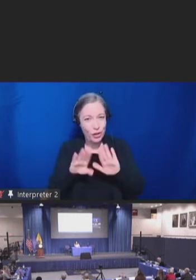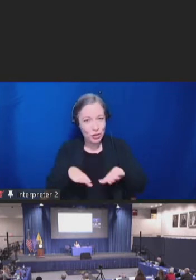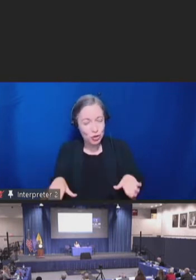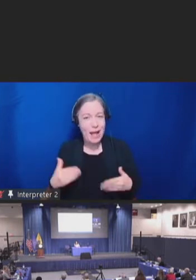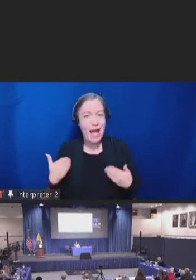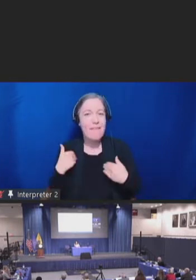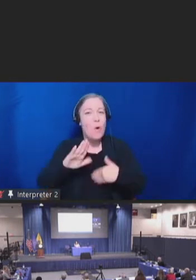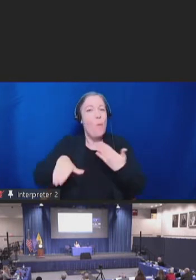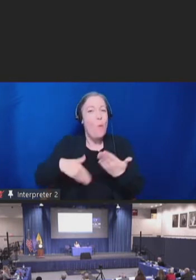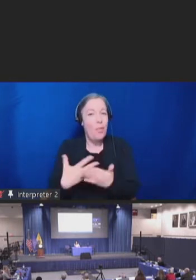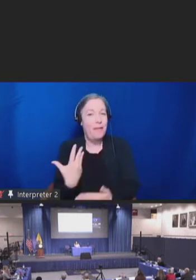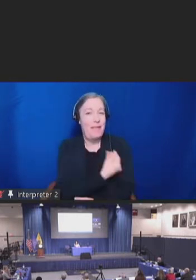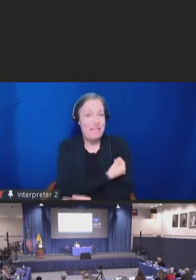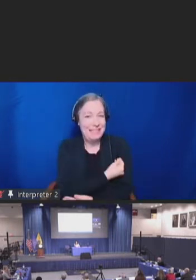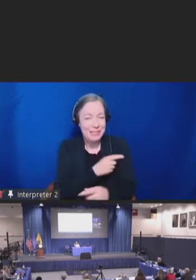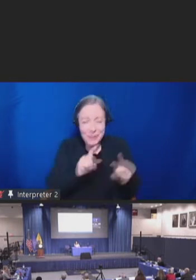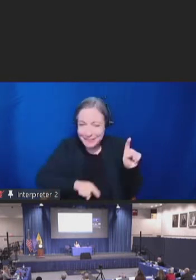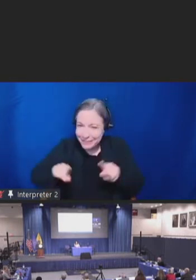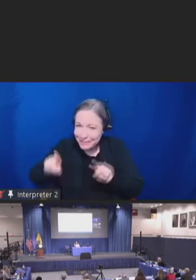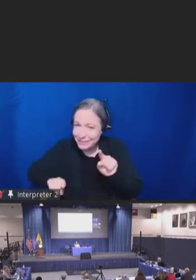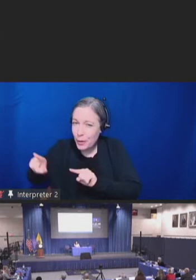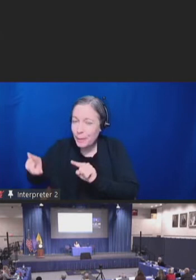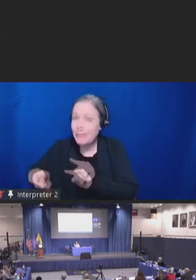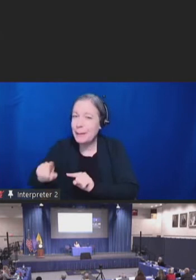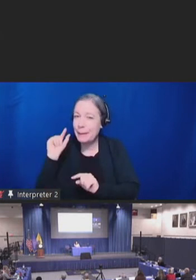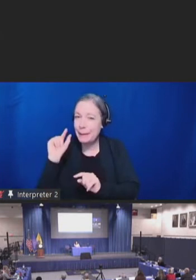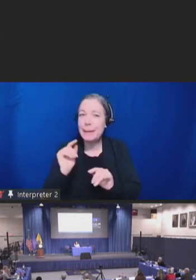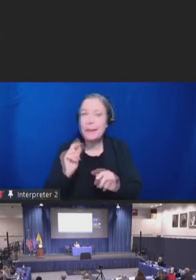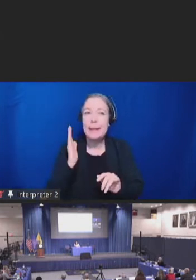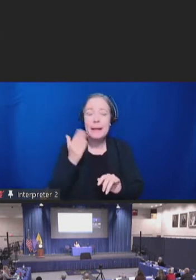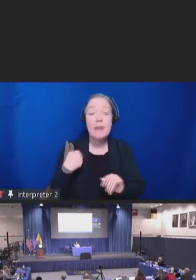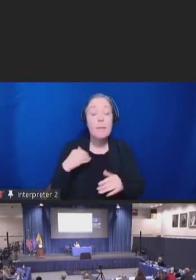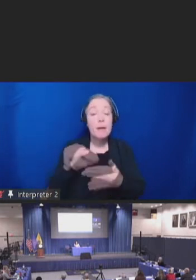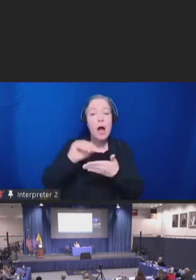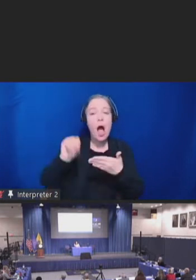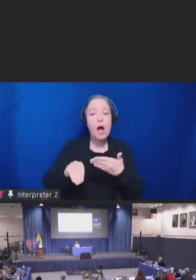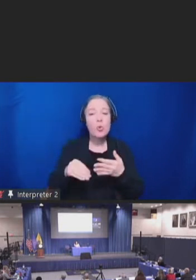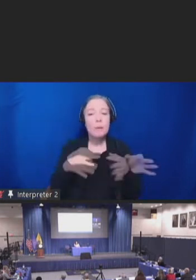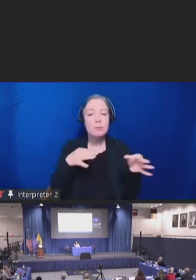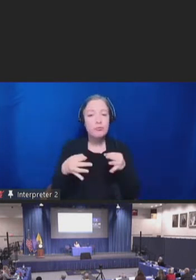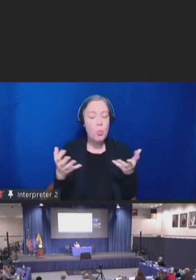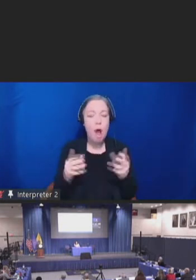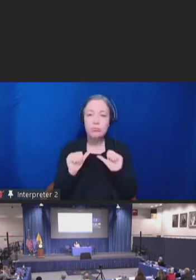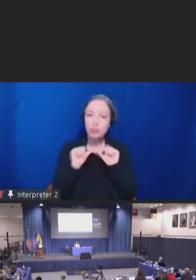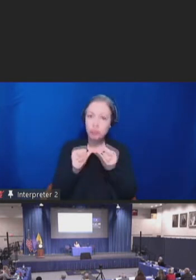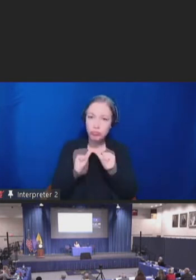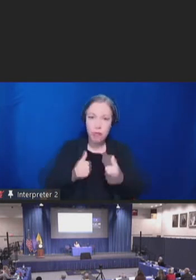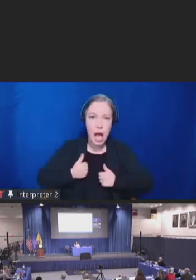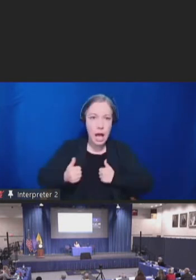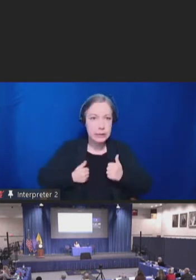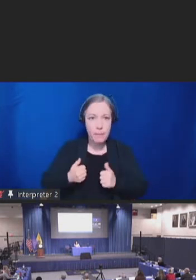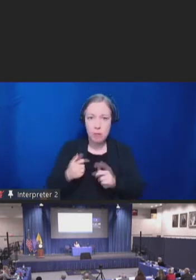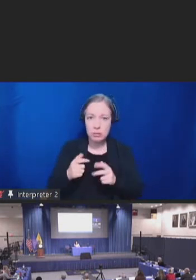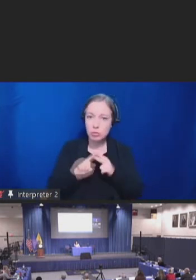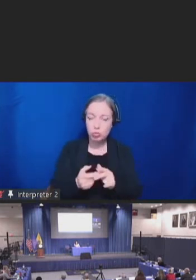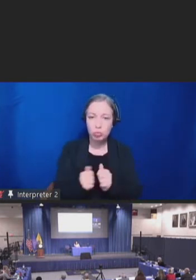23 months of age. Here the outcome was defined as persistent asthma at 24 through 59 months of age.